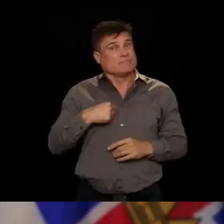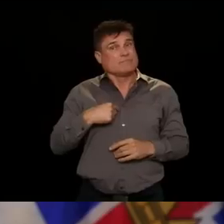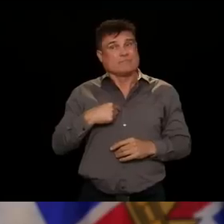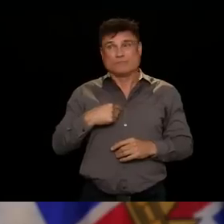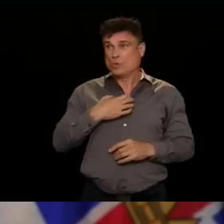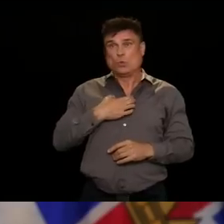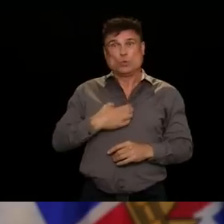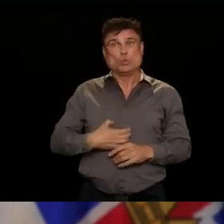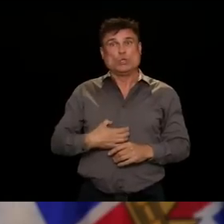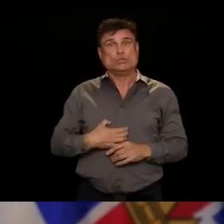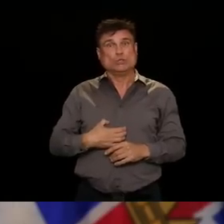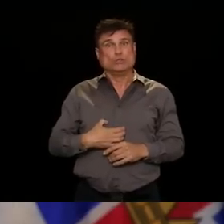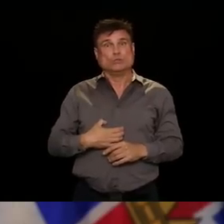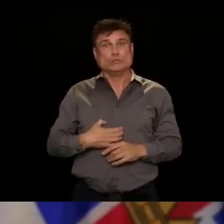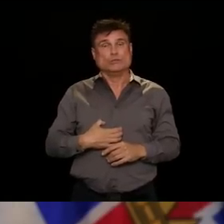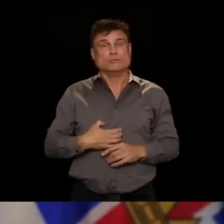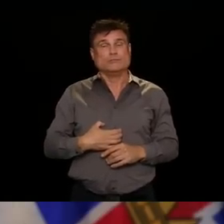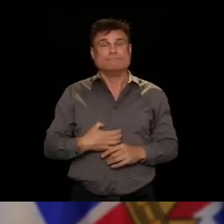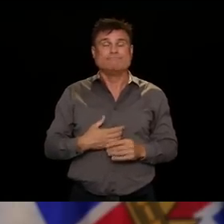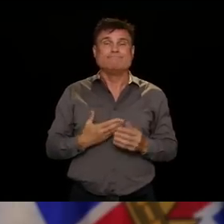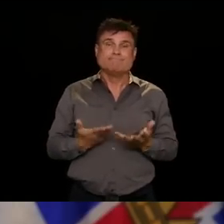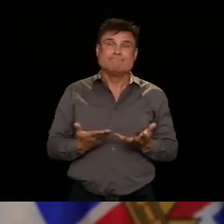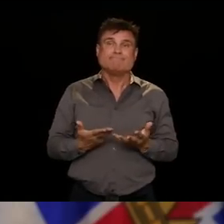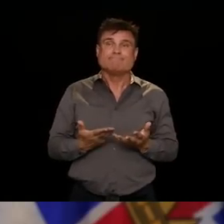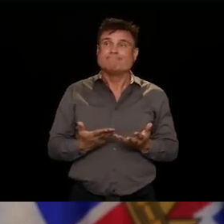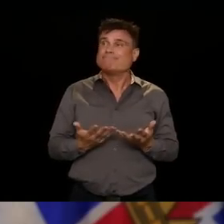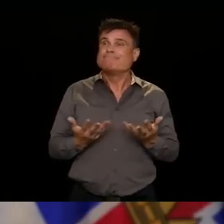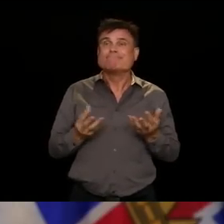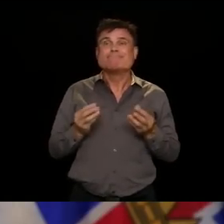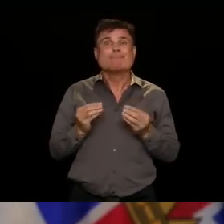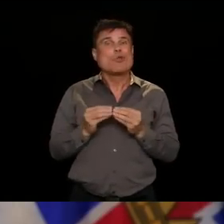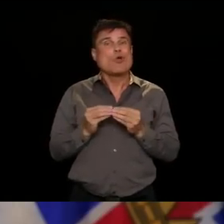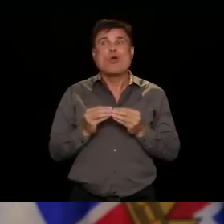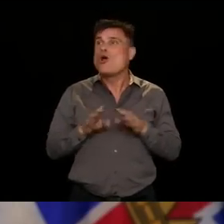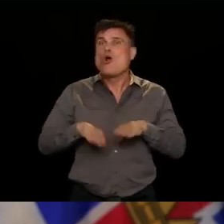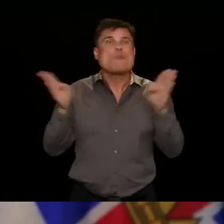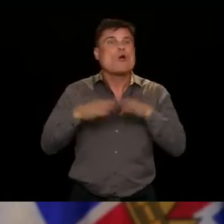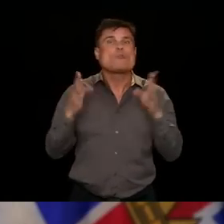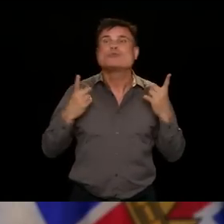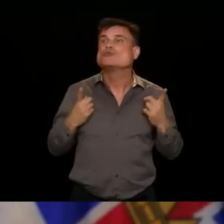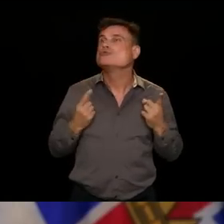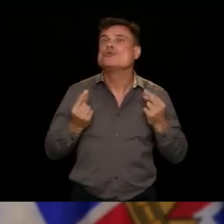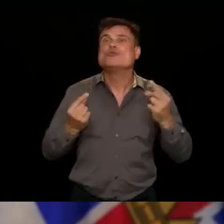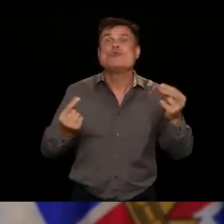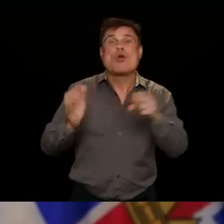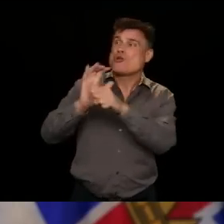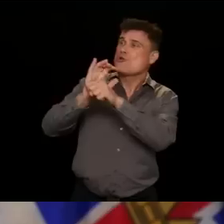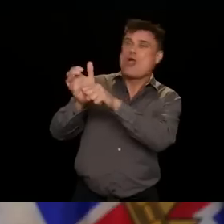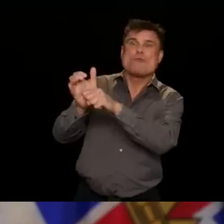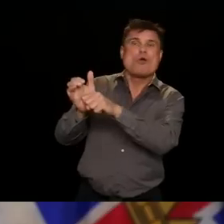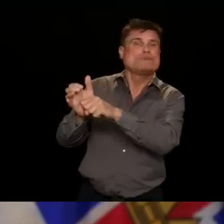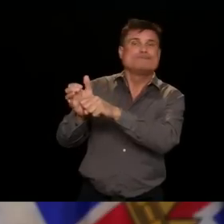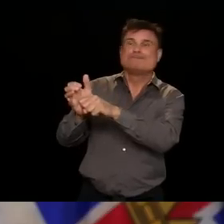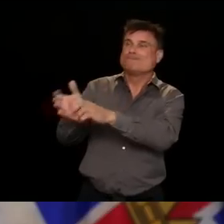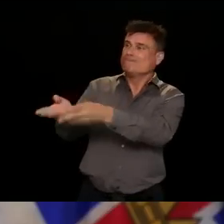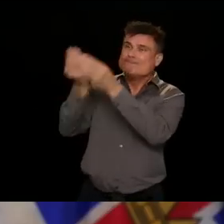but we cannot let up. We have to continue to take measures to support each other, to do the right thing in the